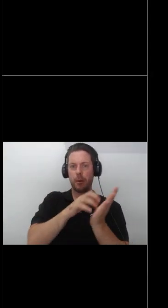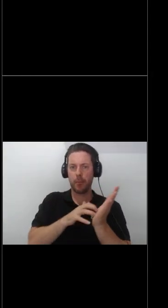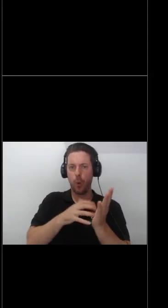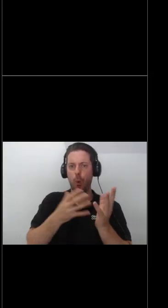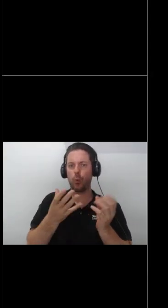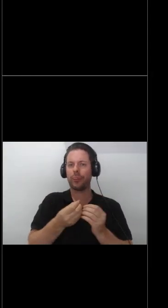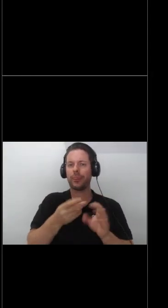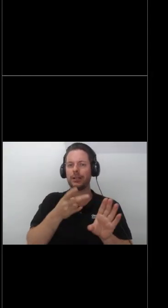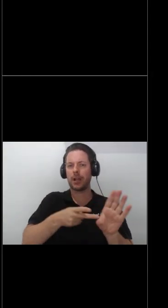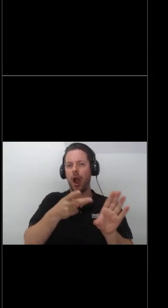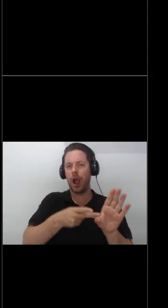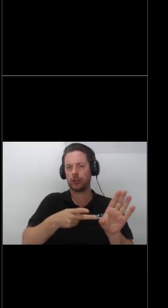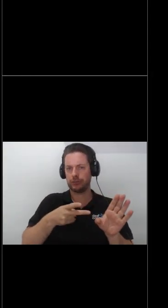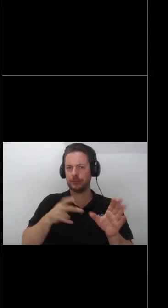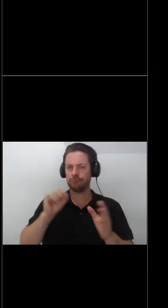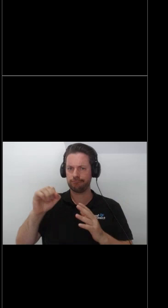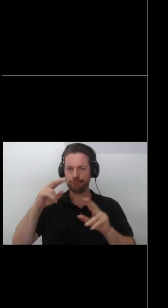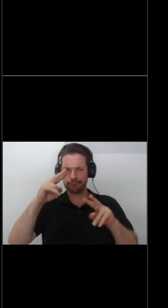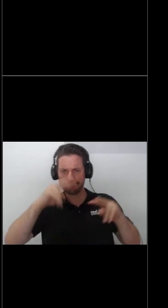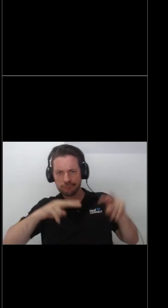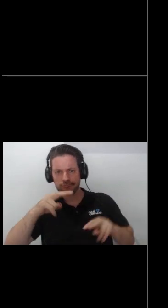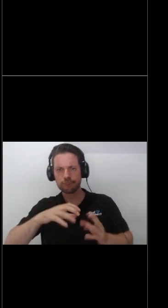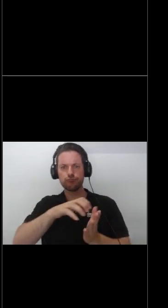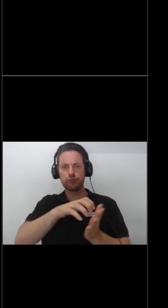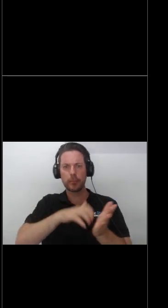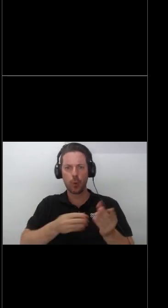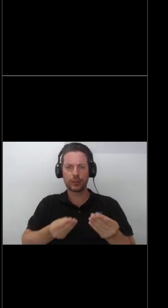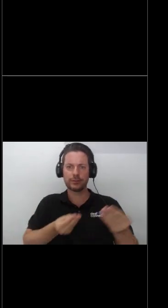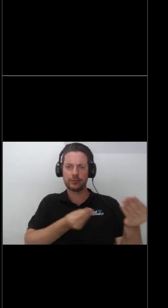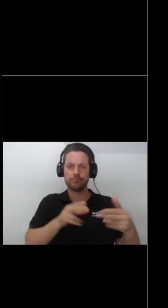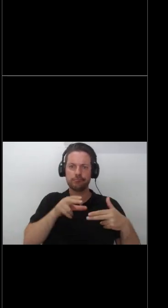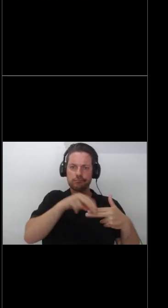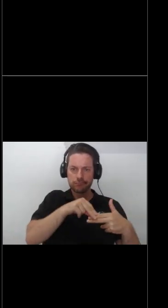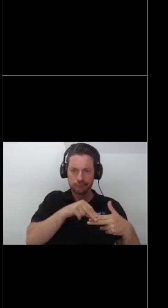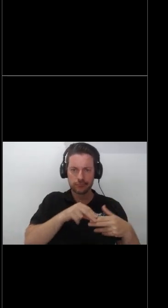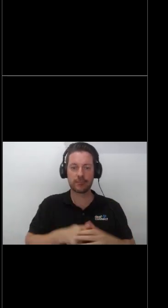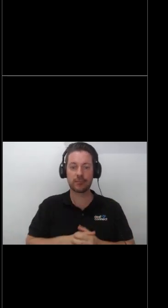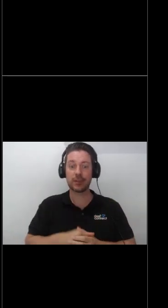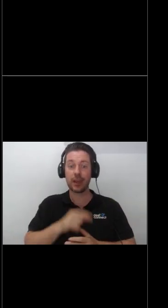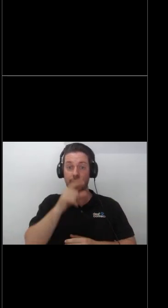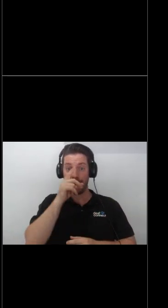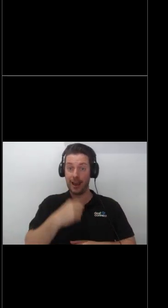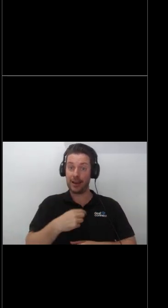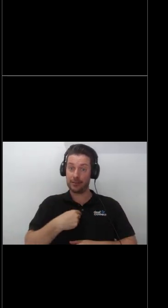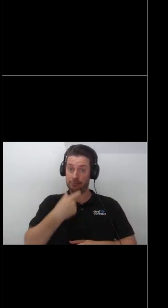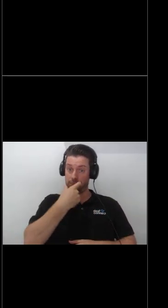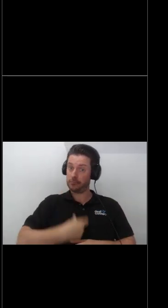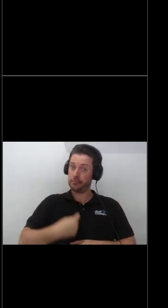So the report can be commissioned privately by a personal lawyer,